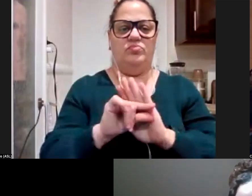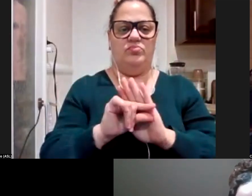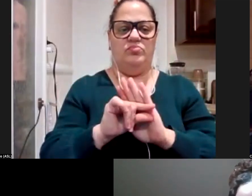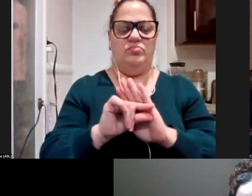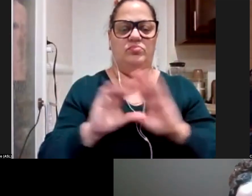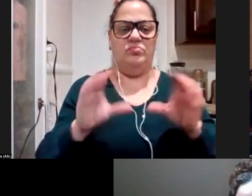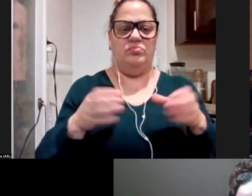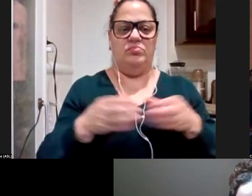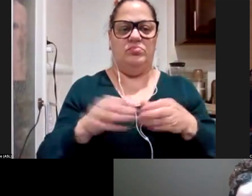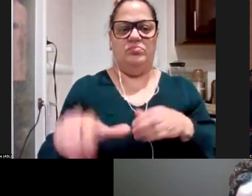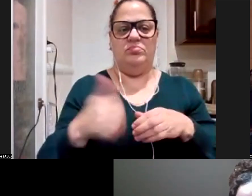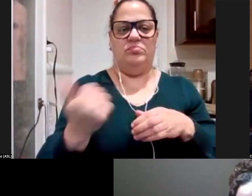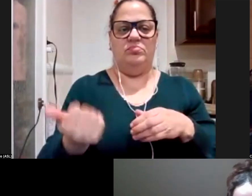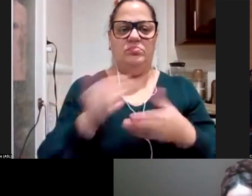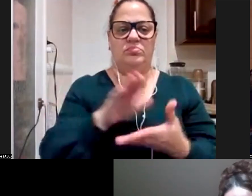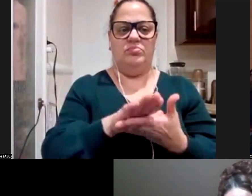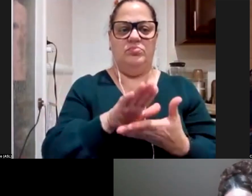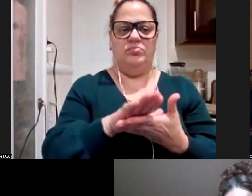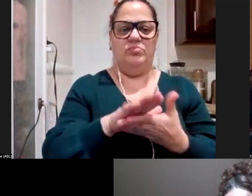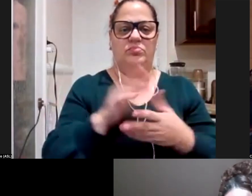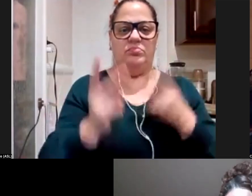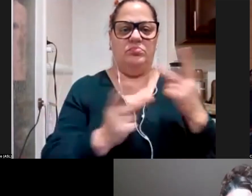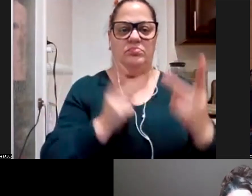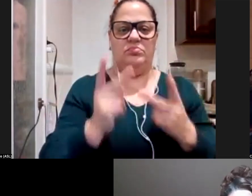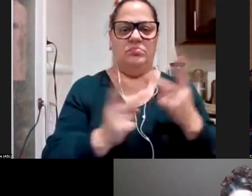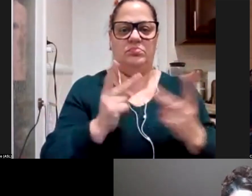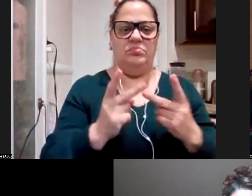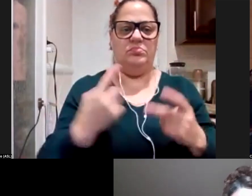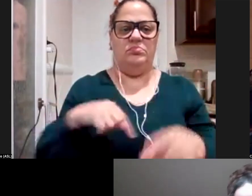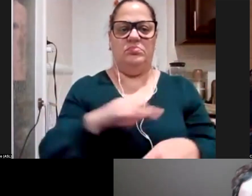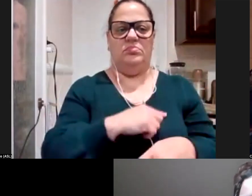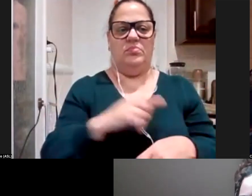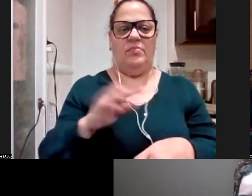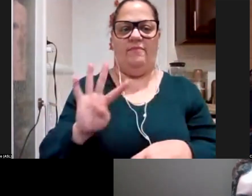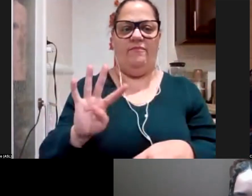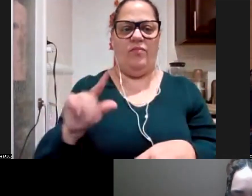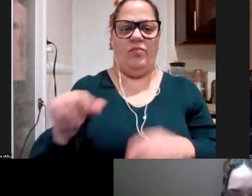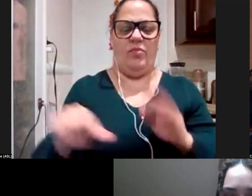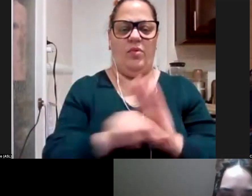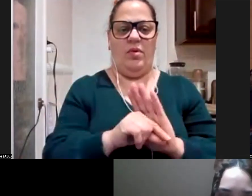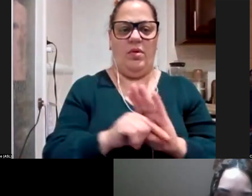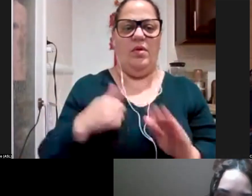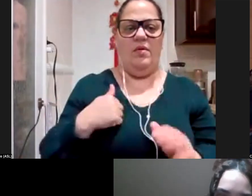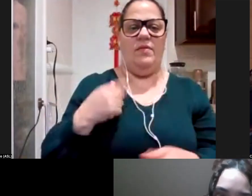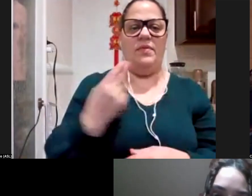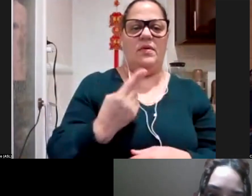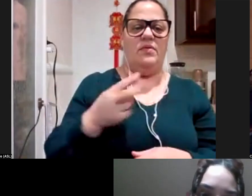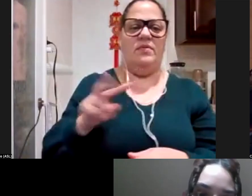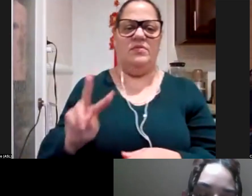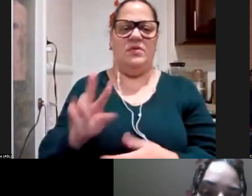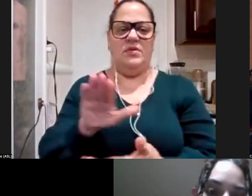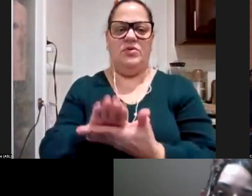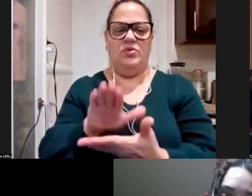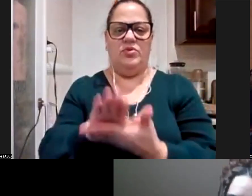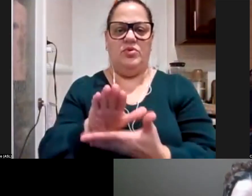another school district visits, our fourth graders from the Henry Viscardi school will be peer docent